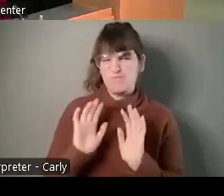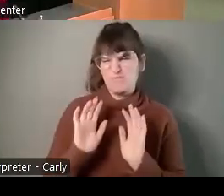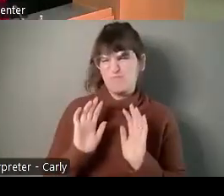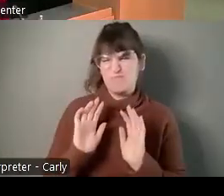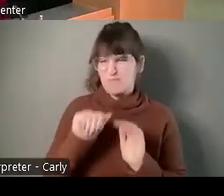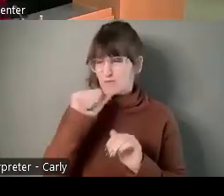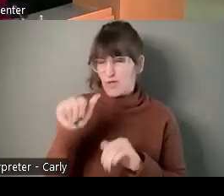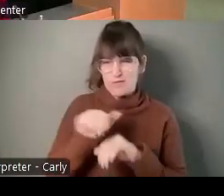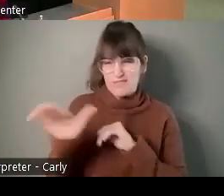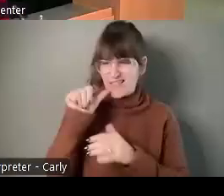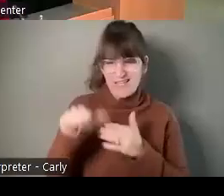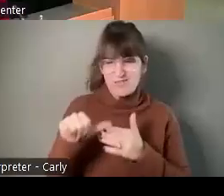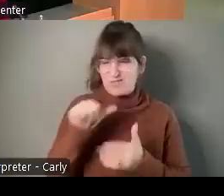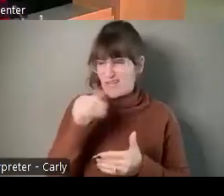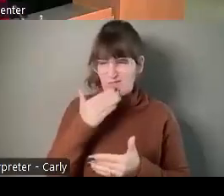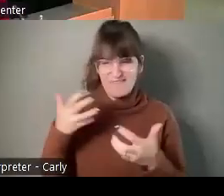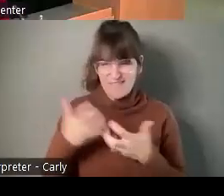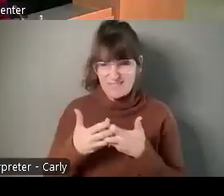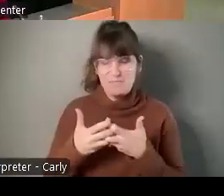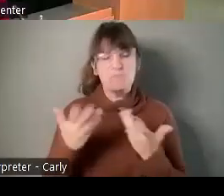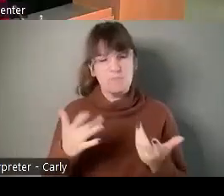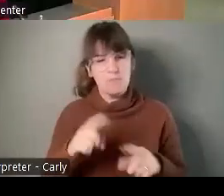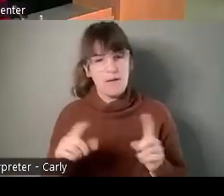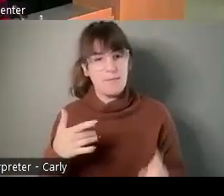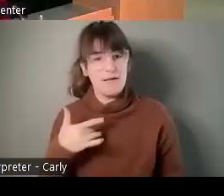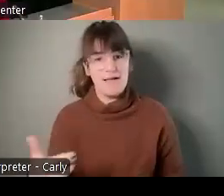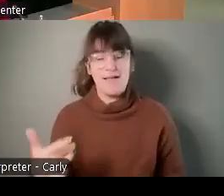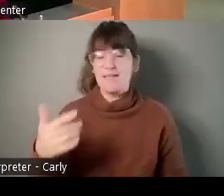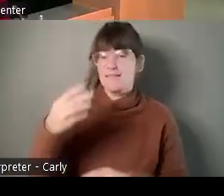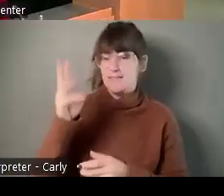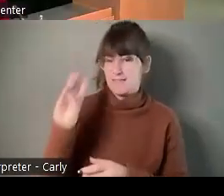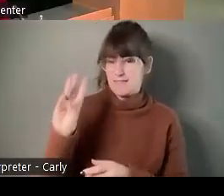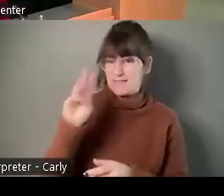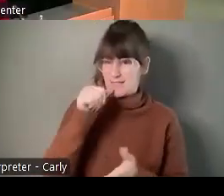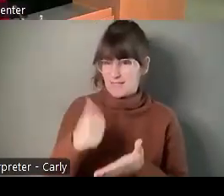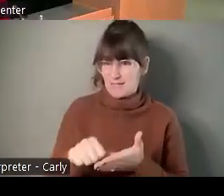do it. But for the most part, we send six letters over the course of the year. They're front-loaded